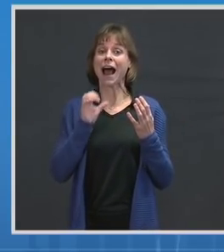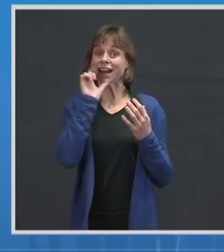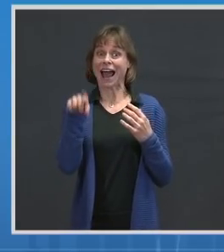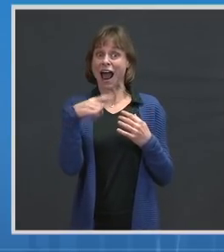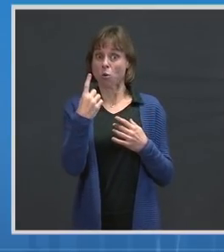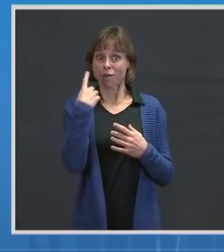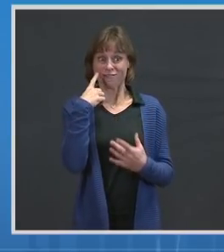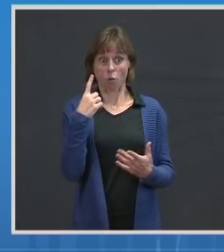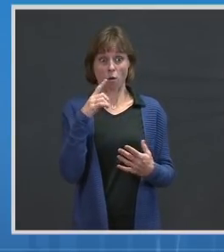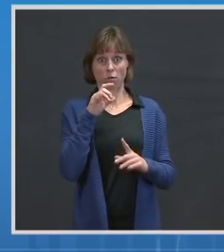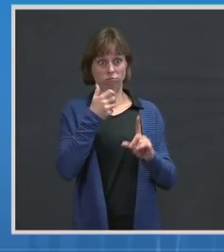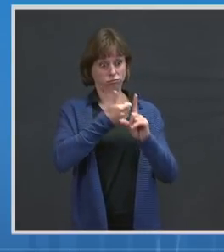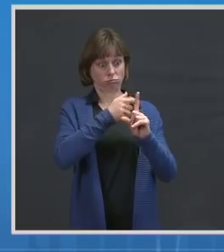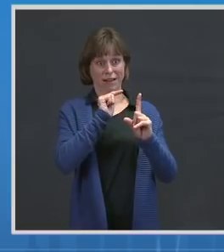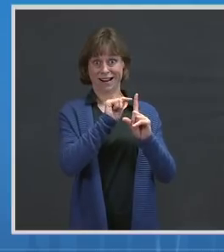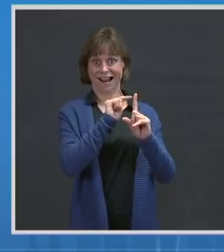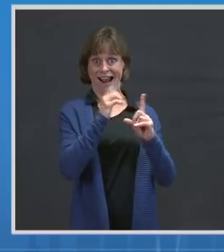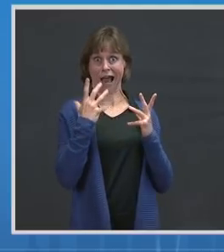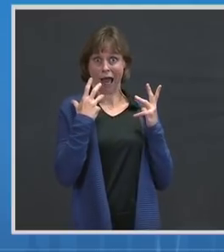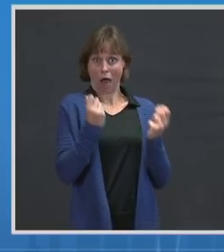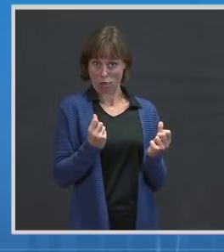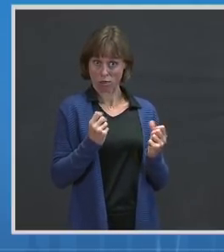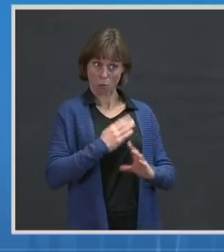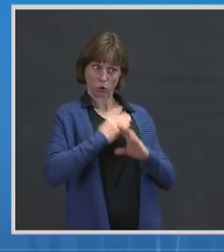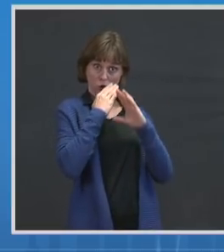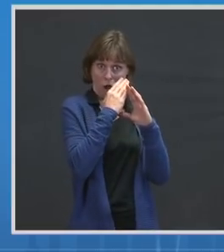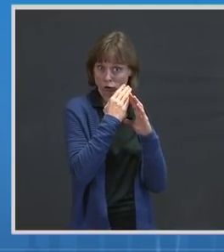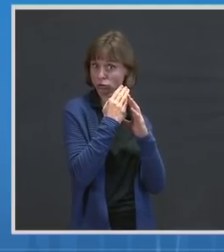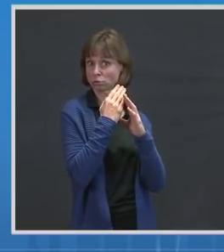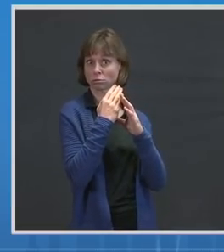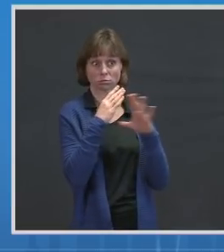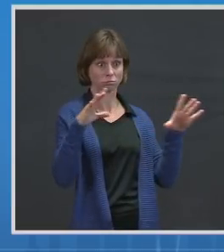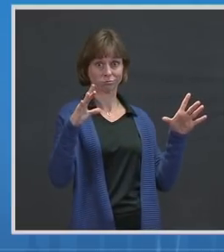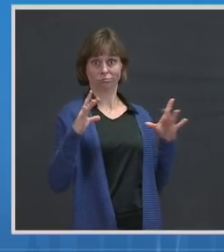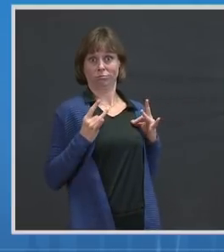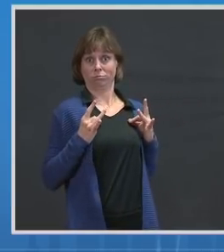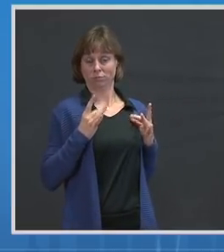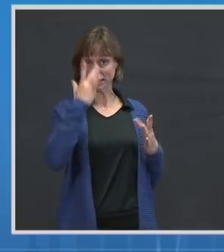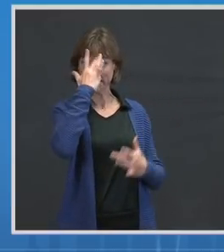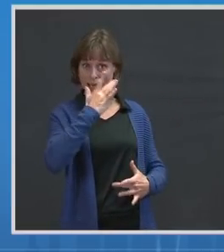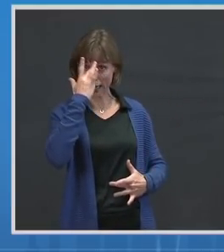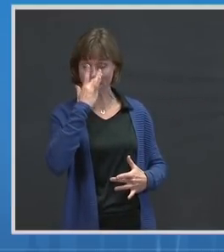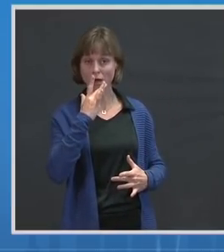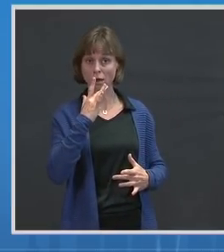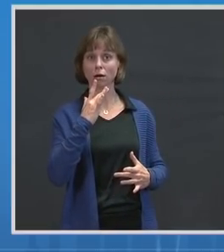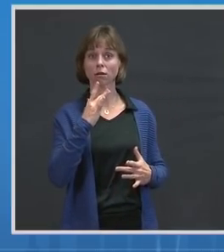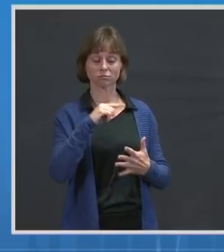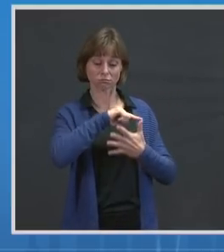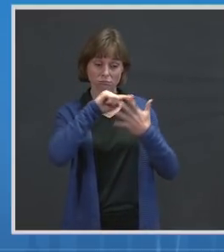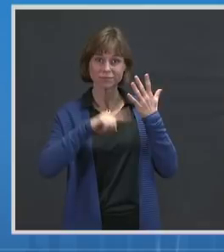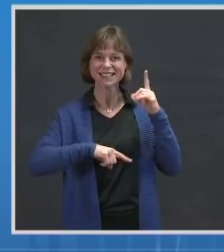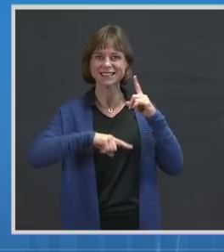to protect them against infection and disease, including the variants that Dr. Walensky